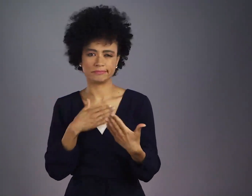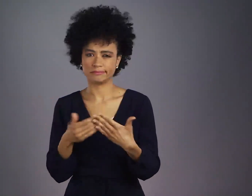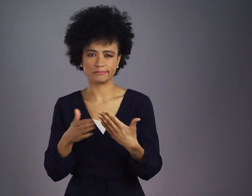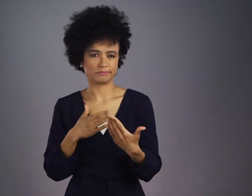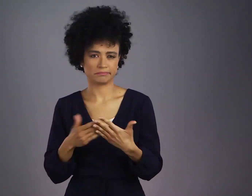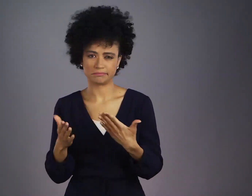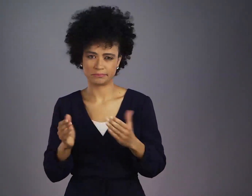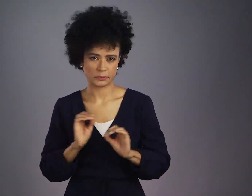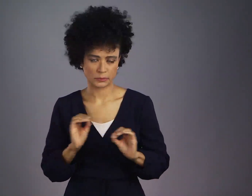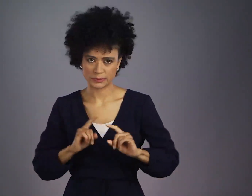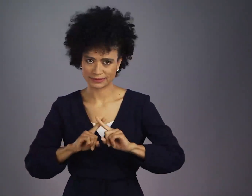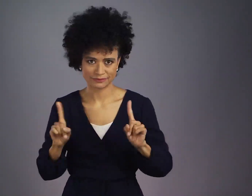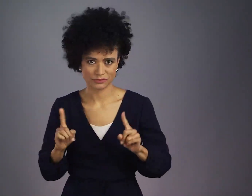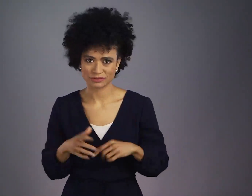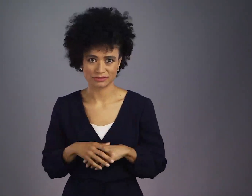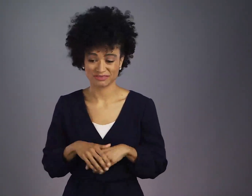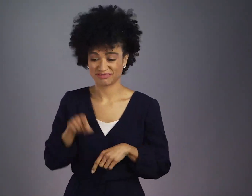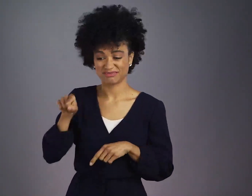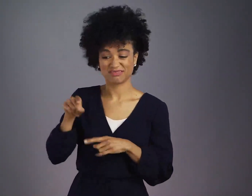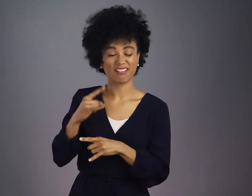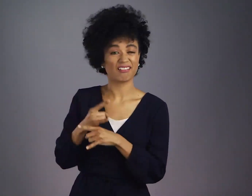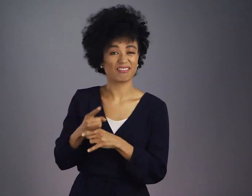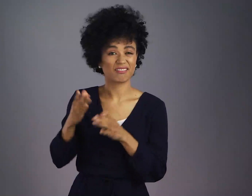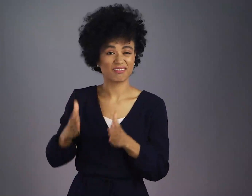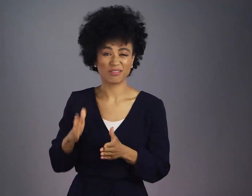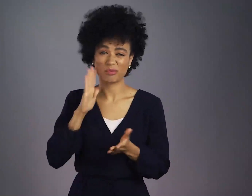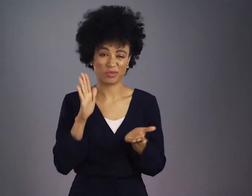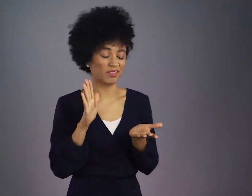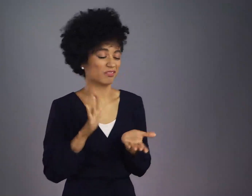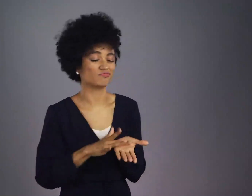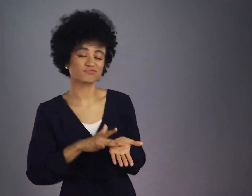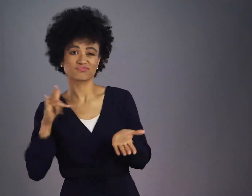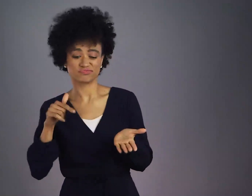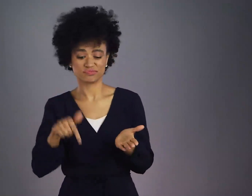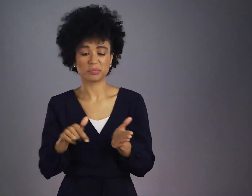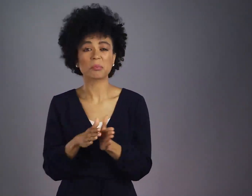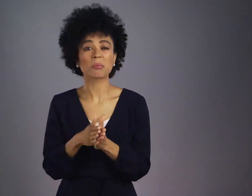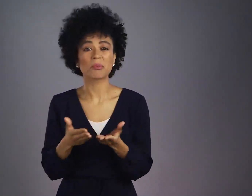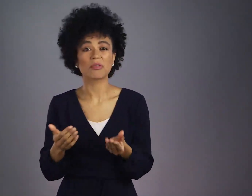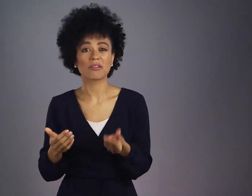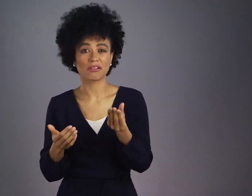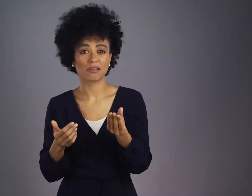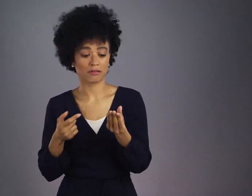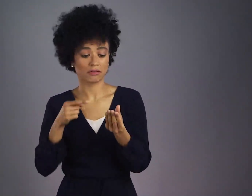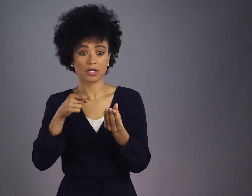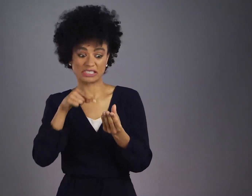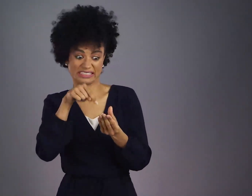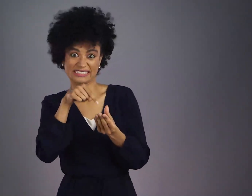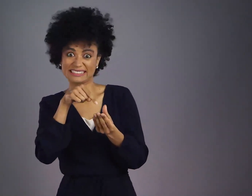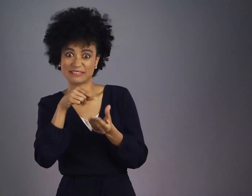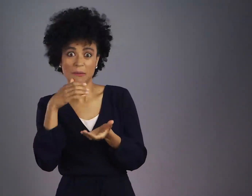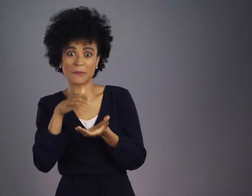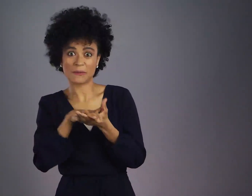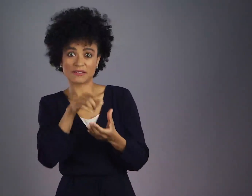An alcoholic of this temperament may be quick to use this chapter as a club over your head. Don't let him get away with it.